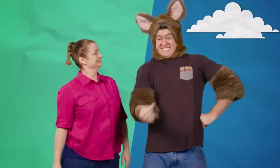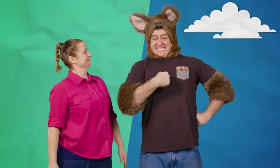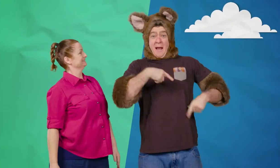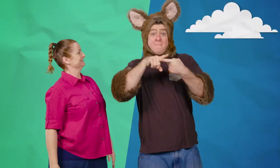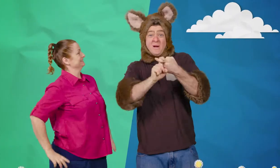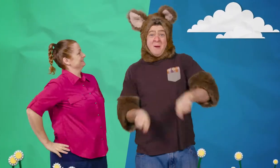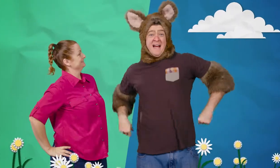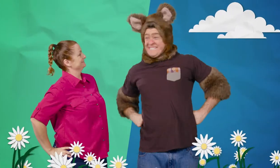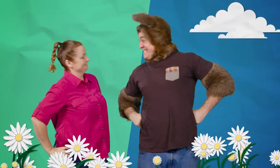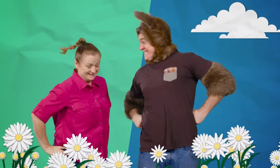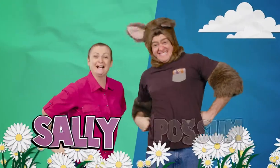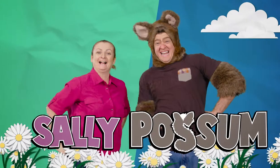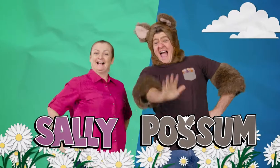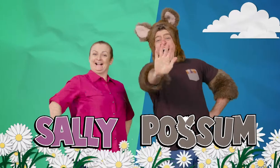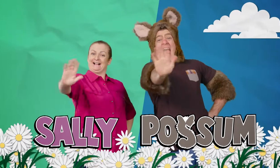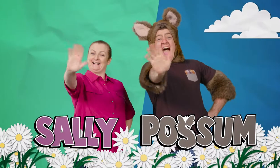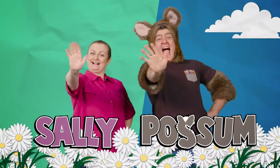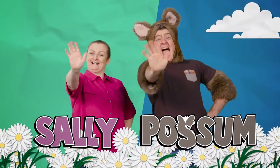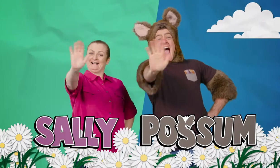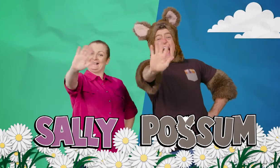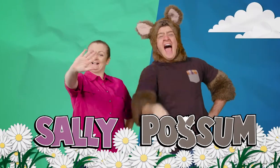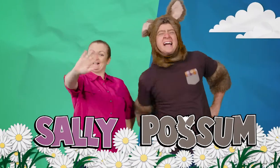And I'm Possum. Hello!